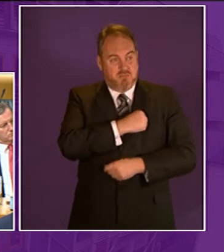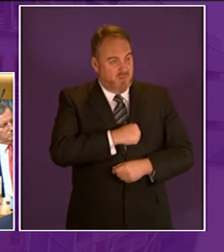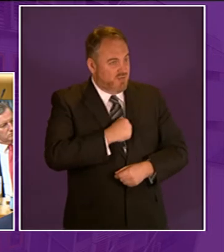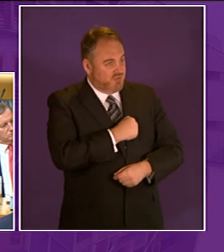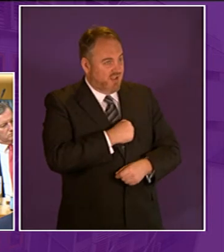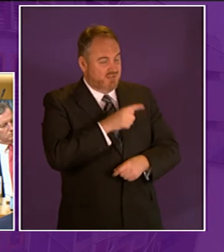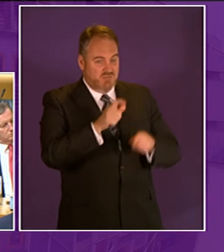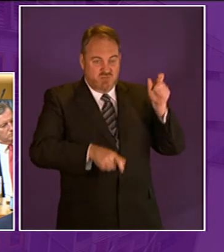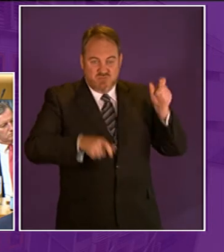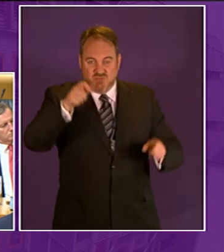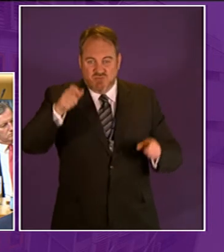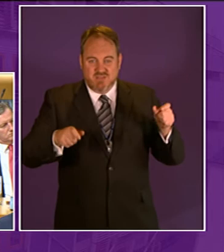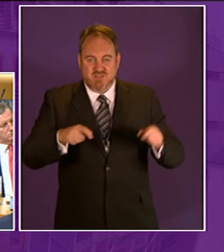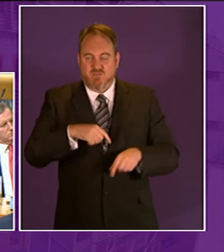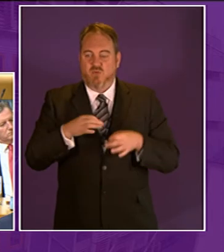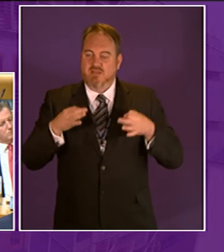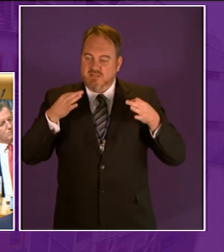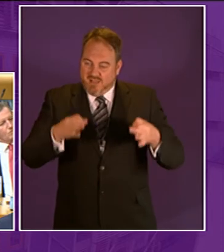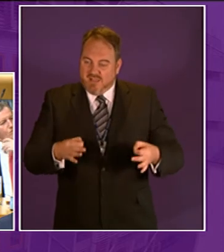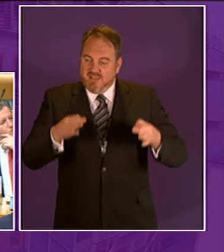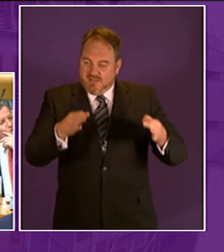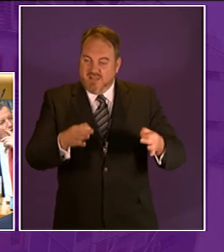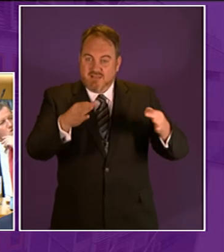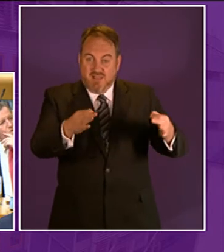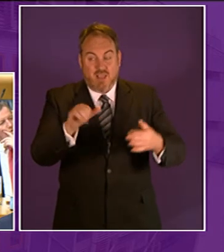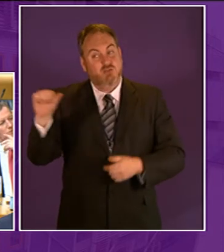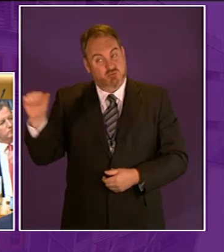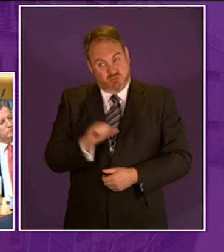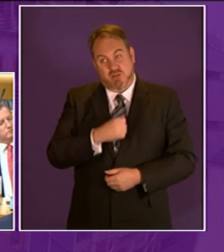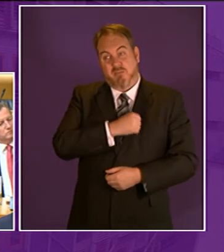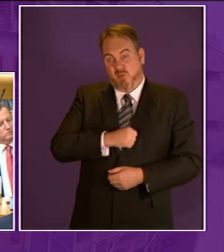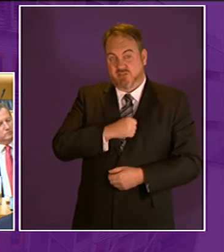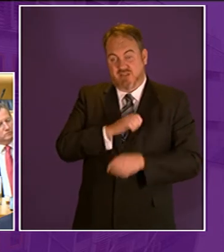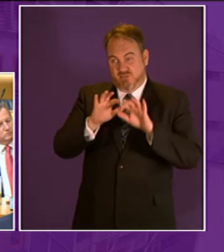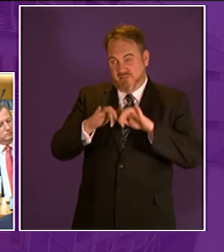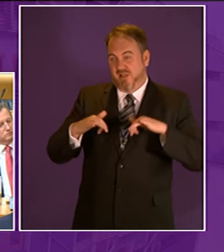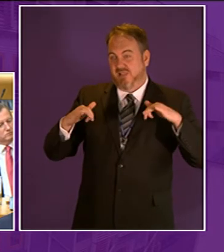long to intervene, and will he apologise to Parliament for bringing us a process instead